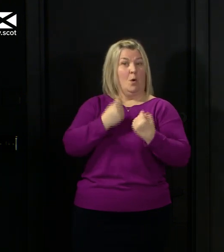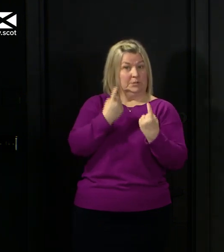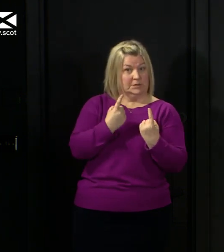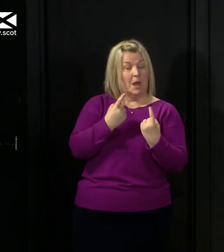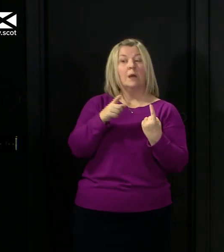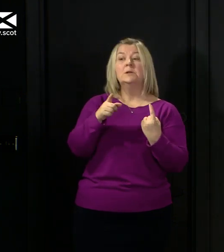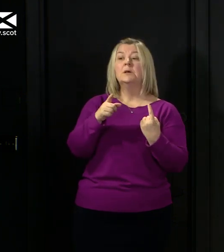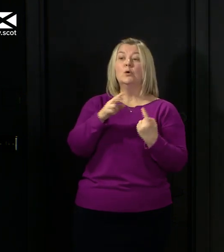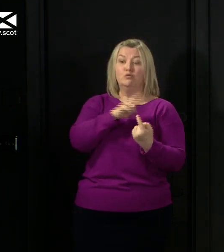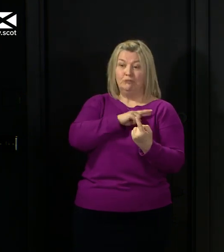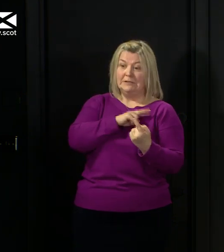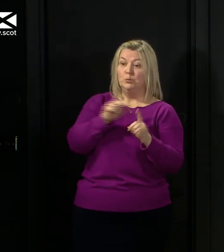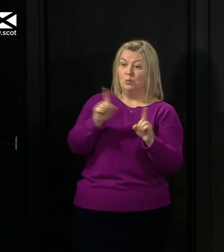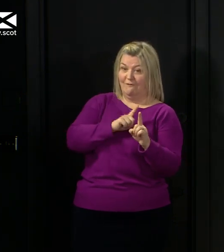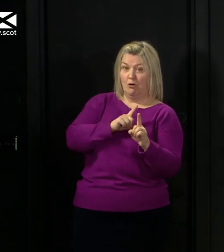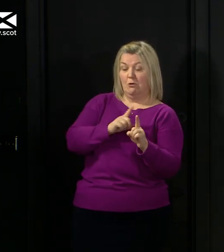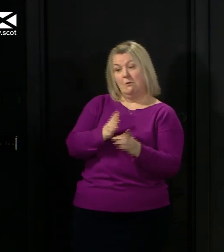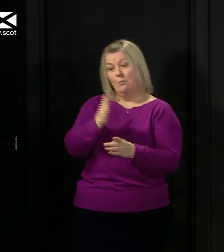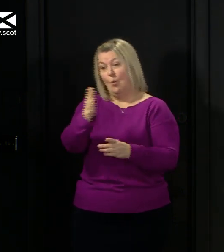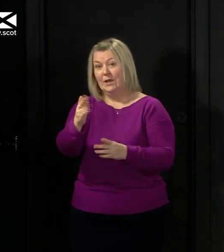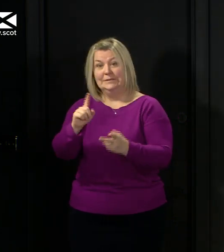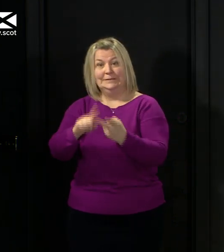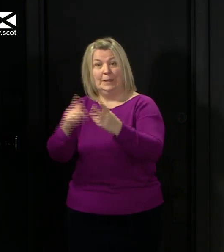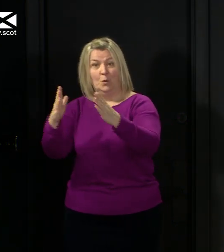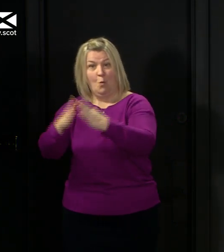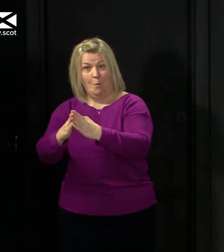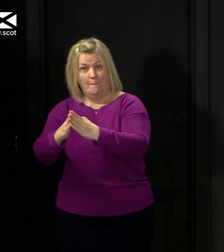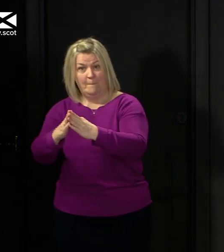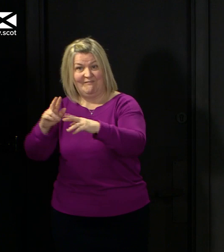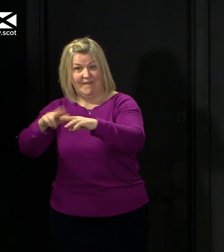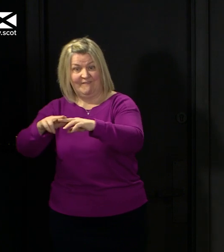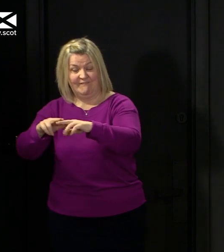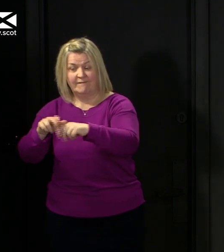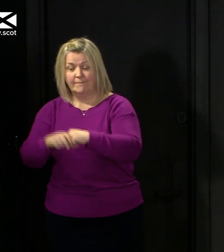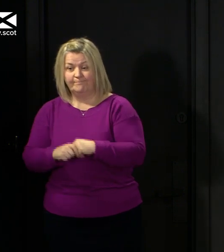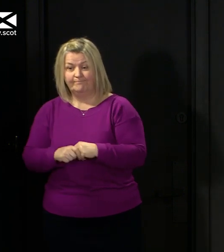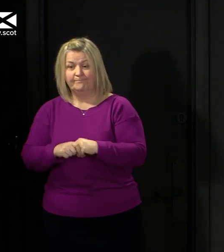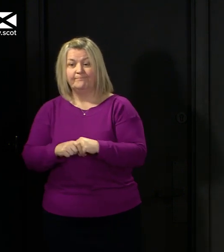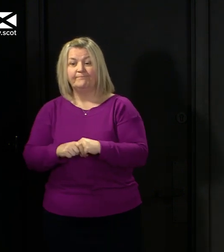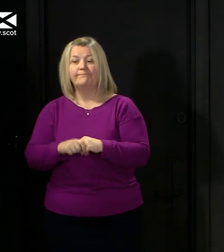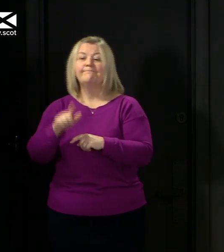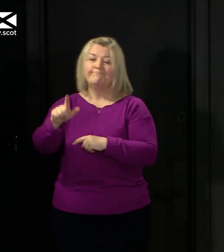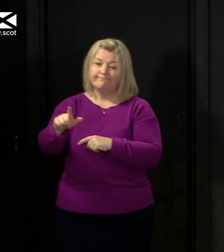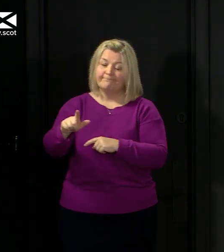that weekend. That reflected the understanding that we had. She later made clear that there